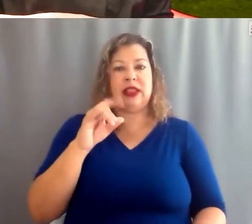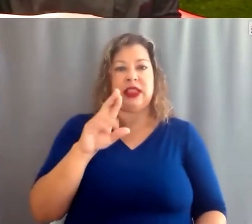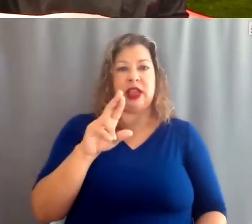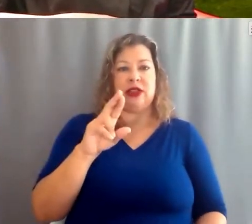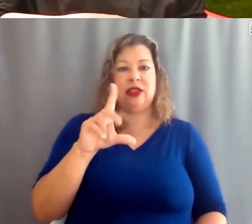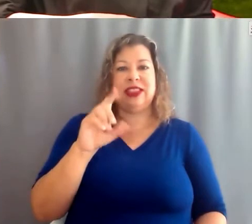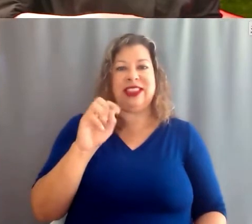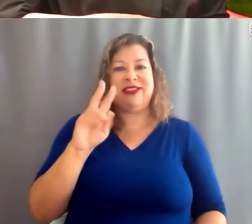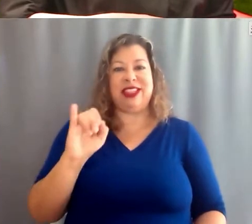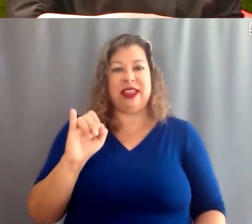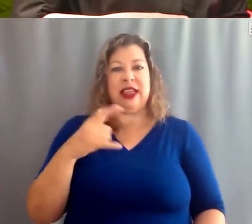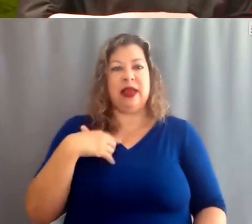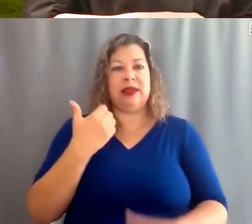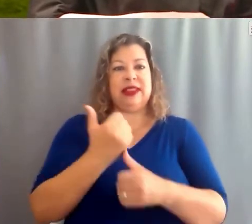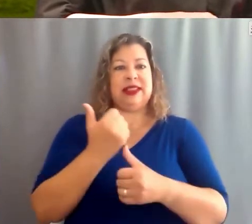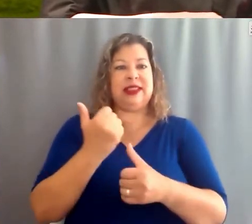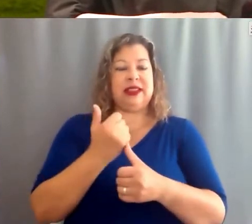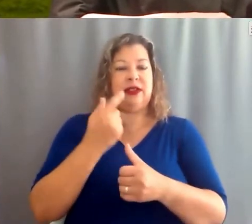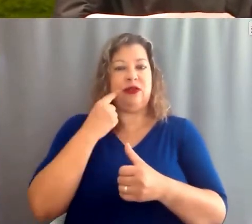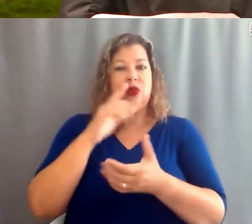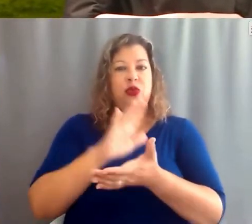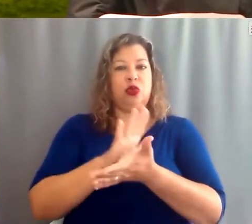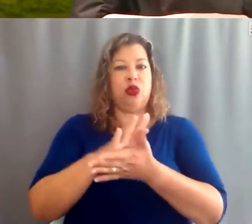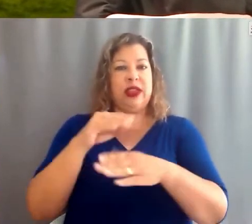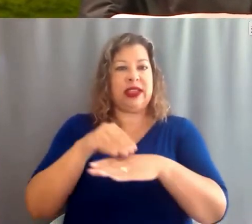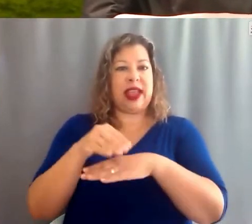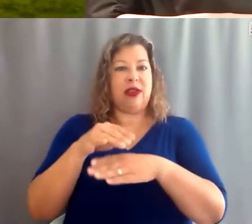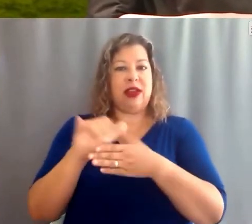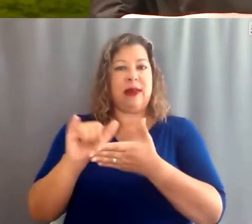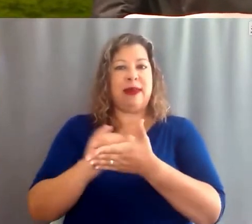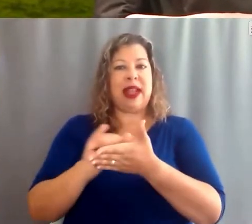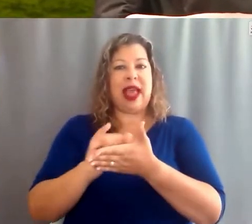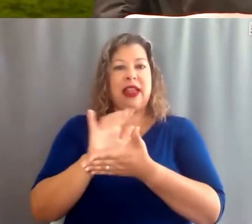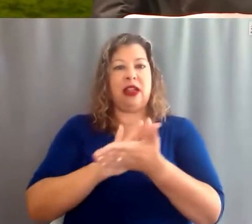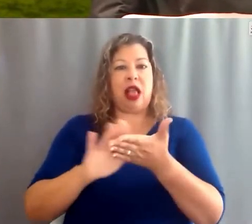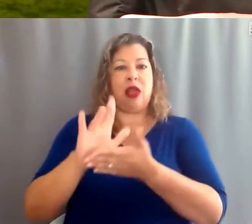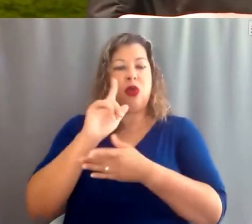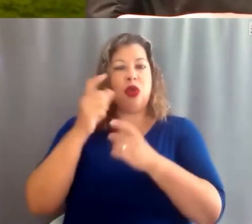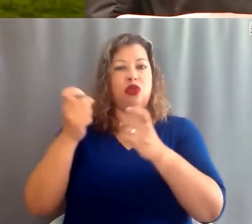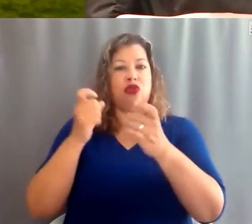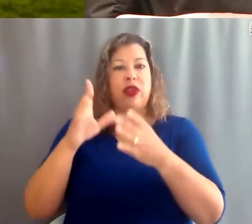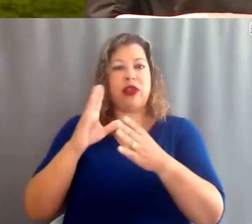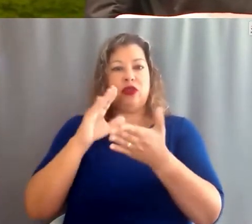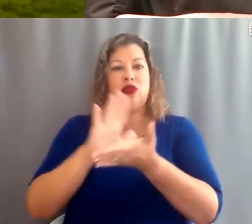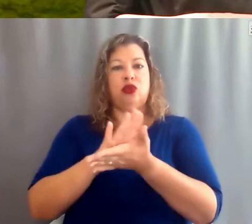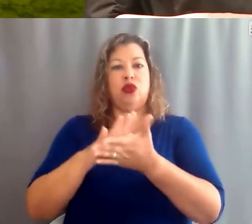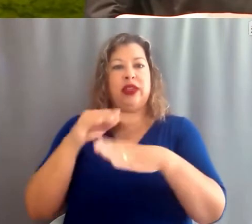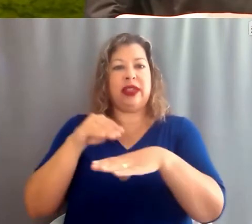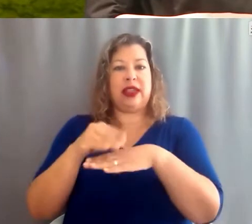I'm Dr. Ian Levy, director of the school counseling program at Manhattan College.